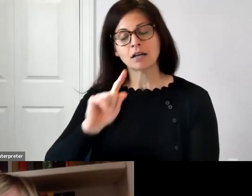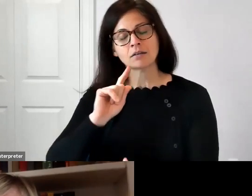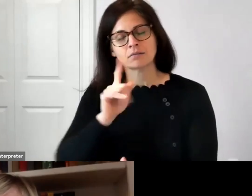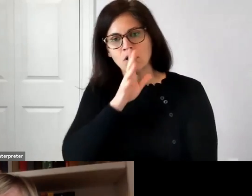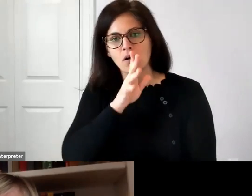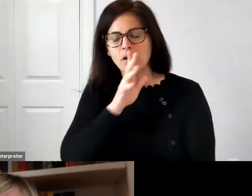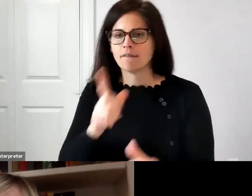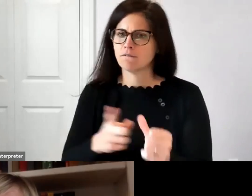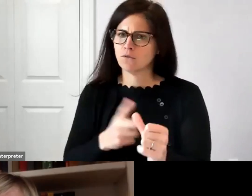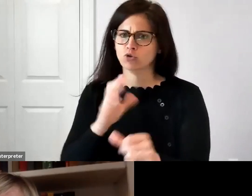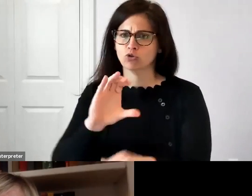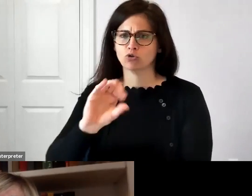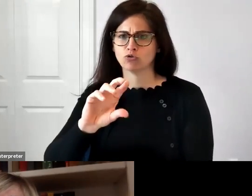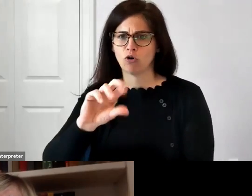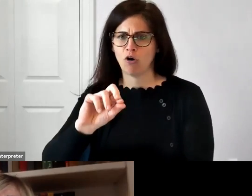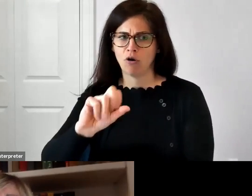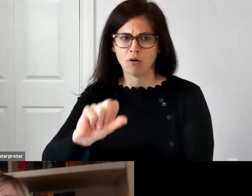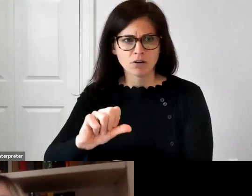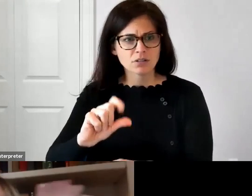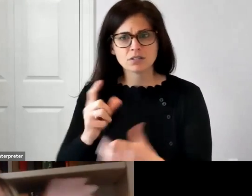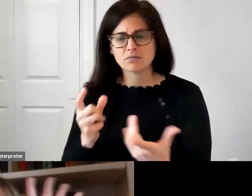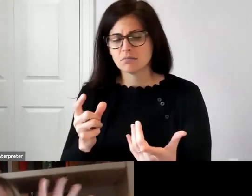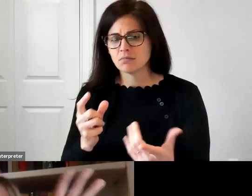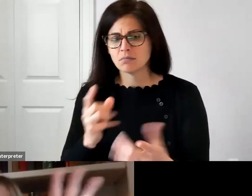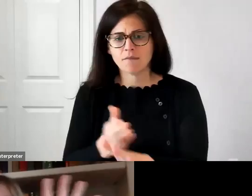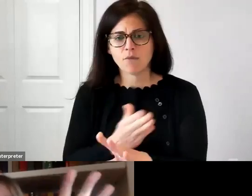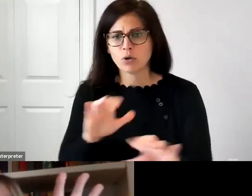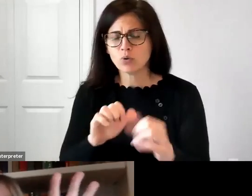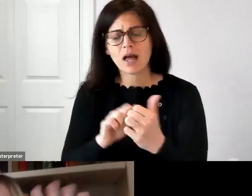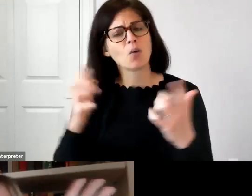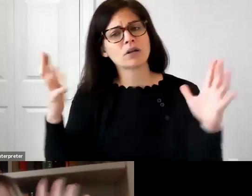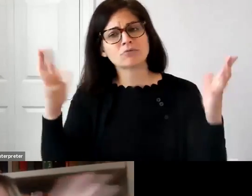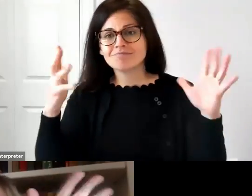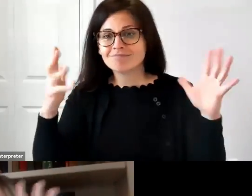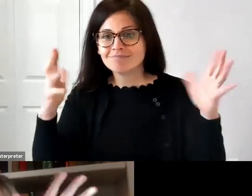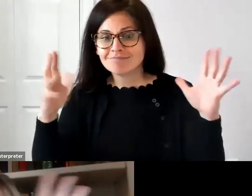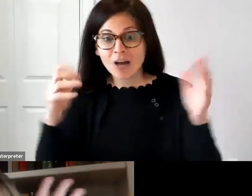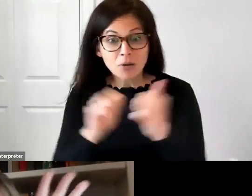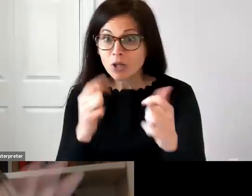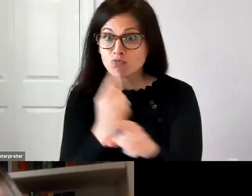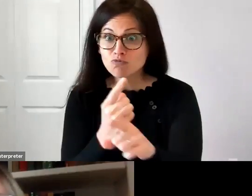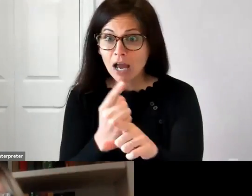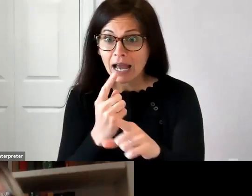I wanna give you a big ole round of applause, do I do this right? Yes, yes .